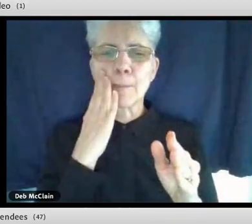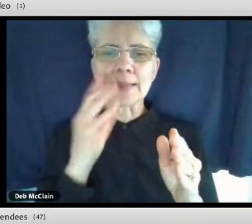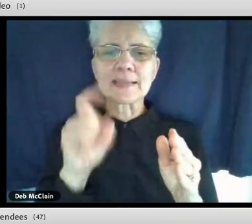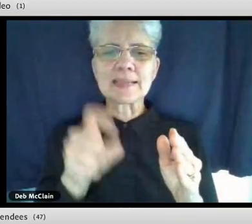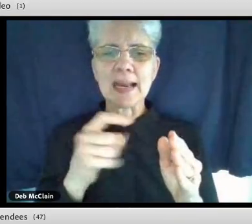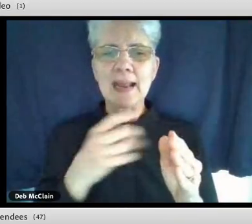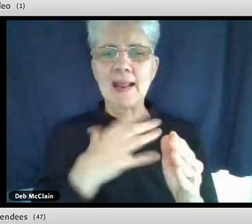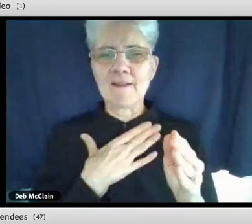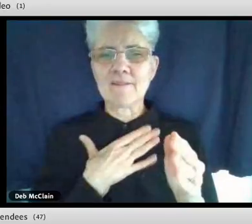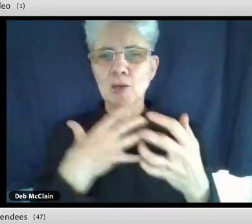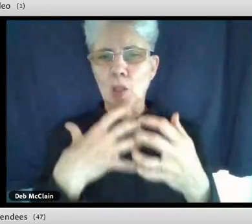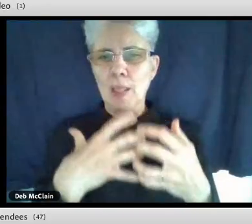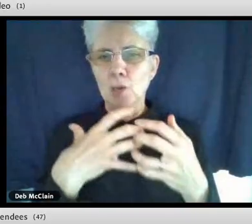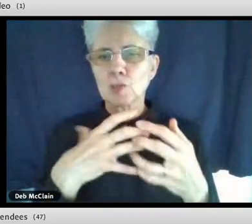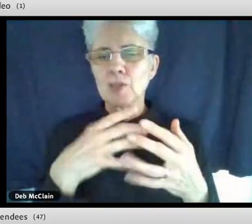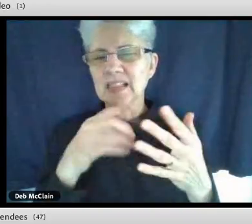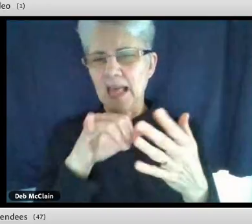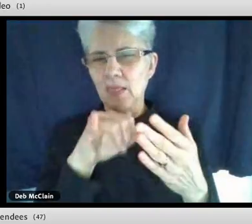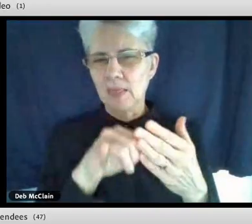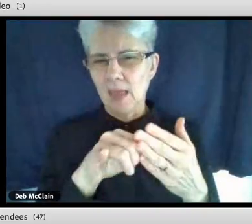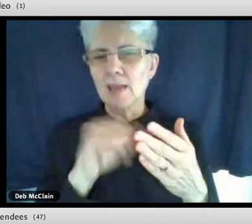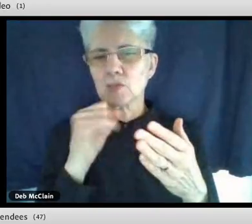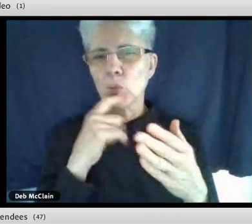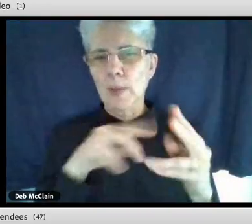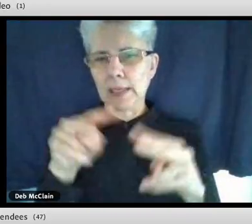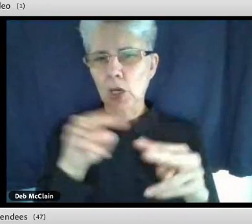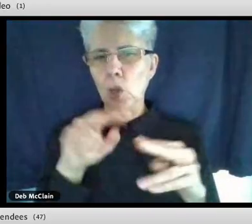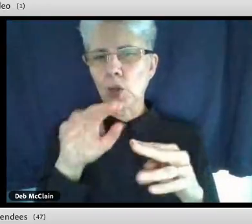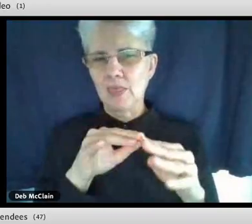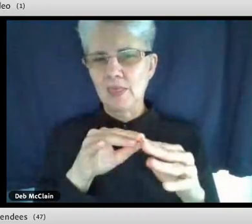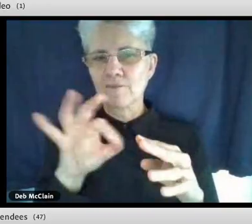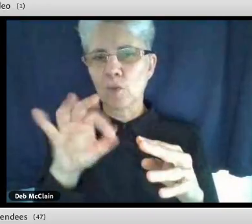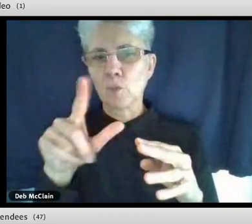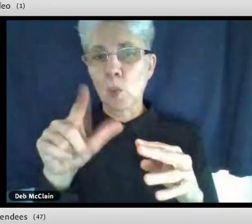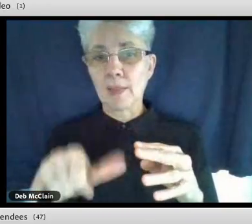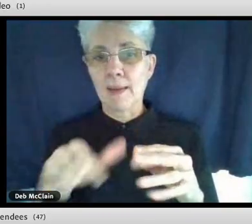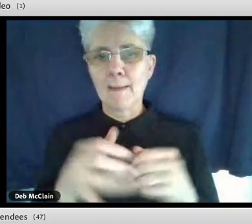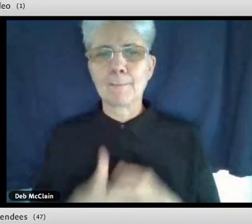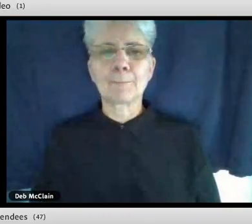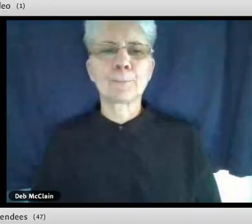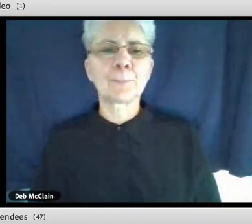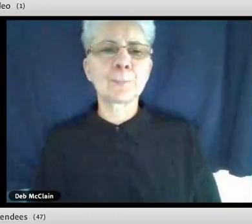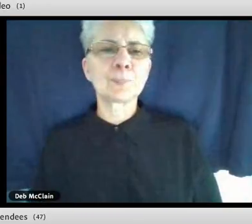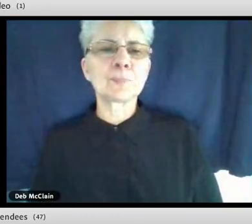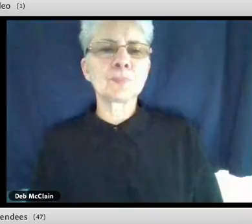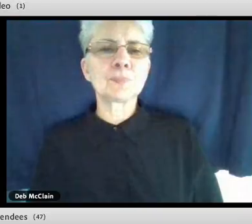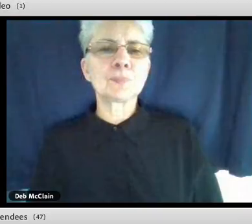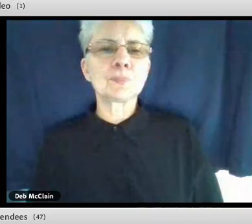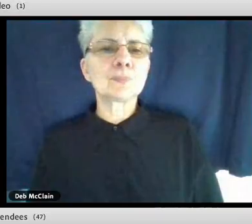the number of ventilators needed, different things like that. So we can look at it for Florida,